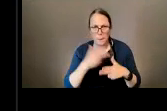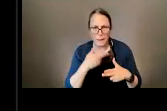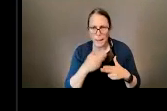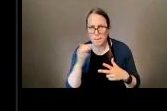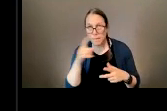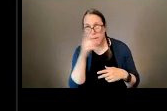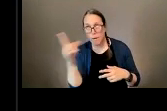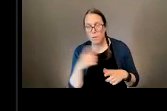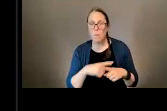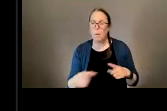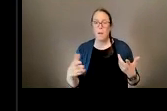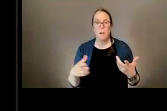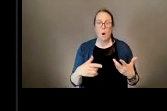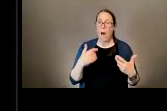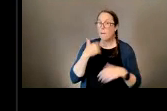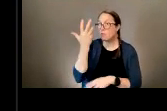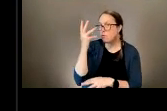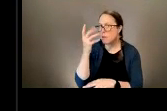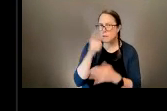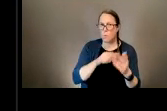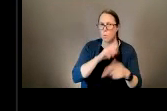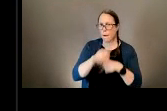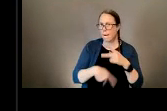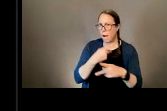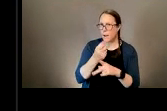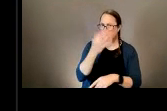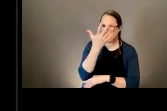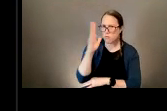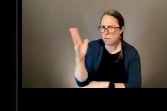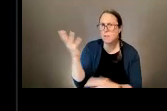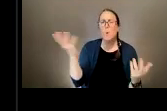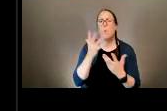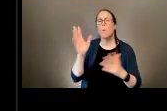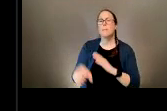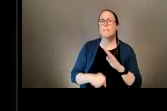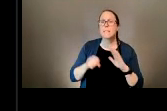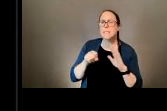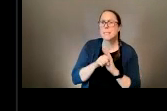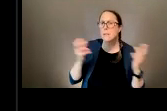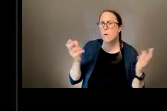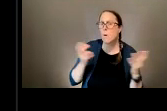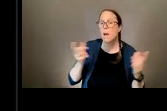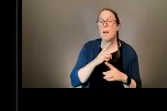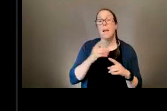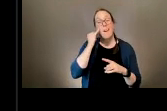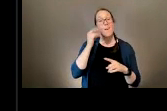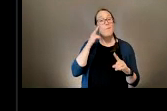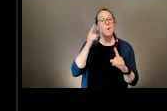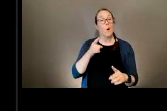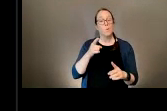Are there trees? You know, what kinds of trees? What season is it? But if the goal is just, here's a handout,